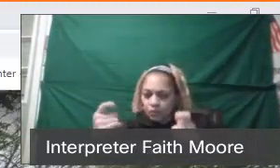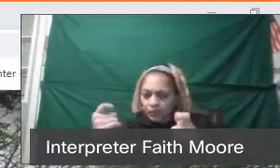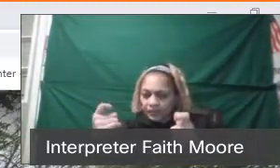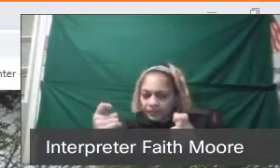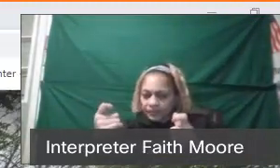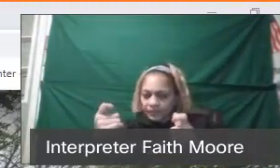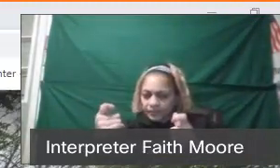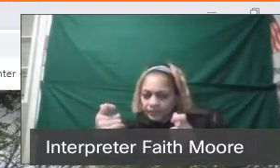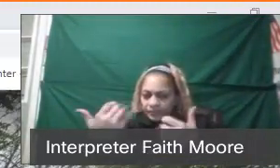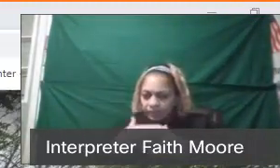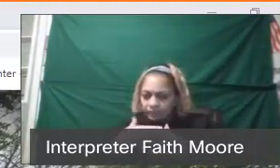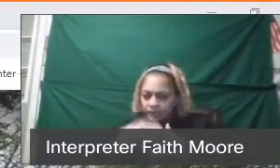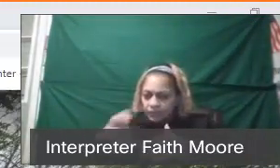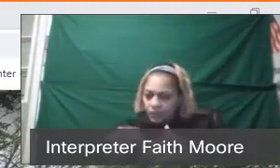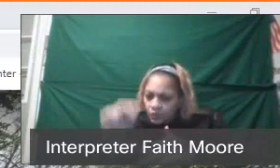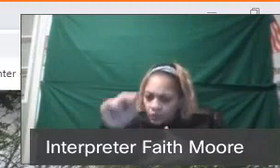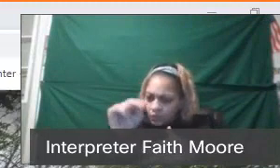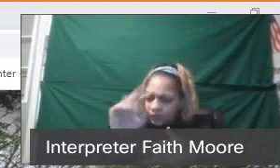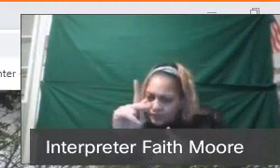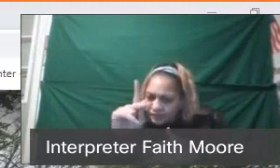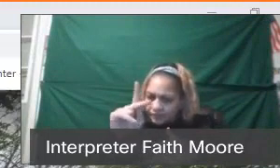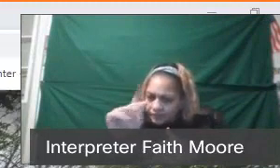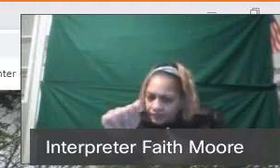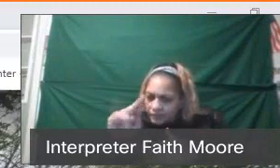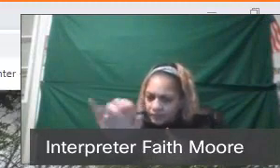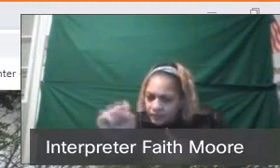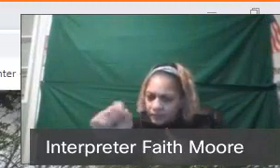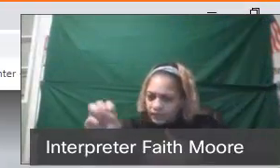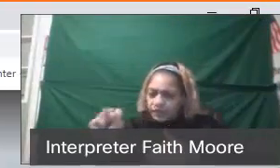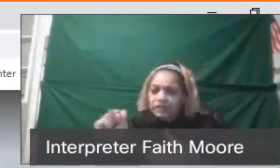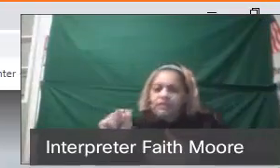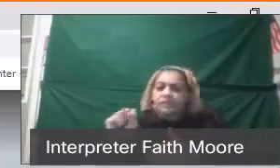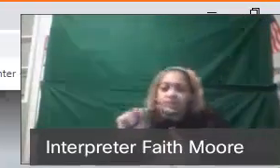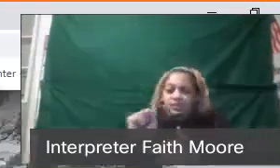Kansas, I think it goes I think there's a 30, Kansas.